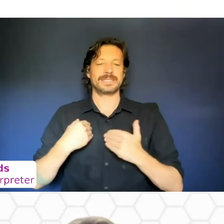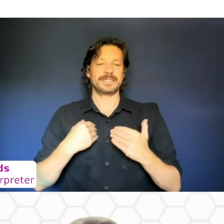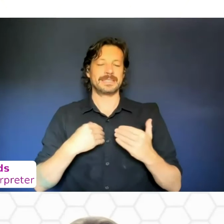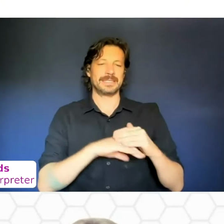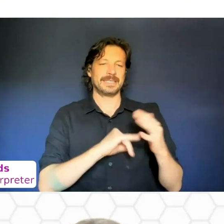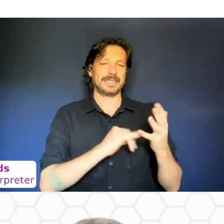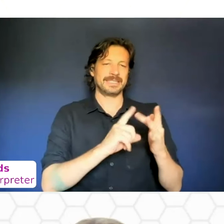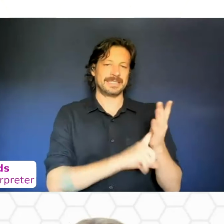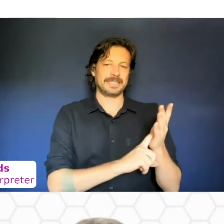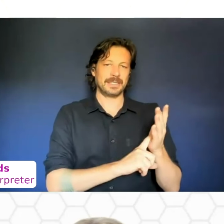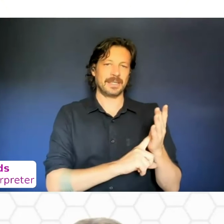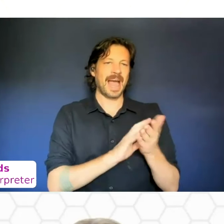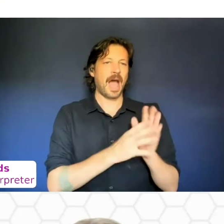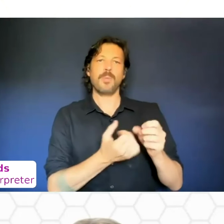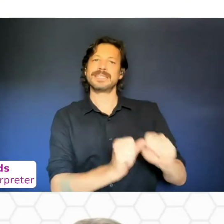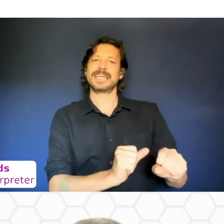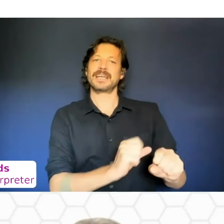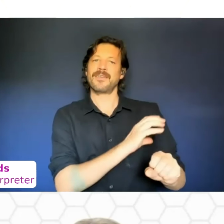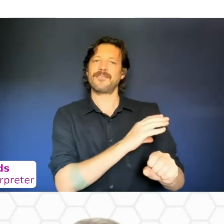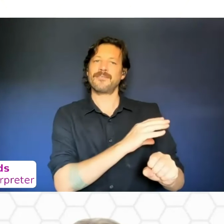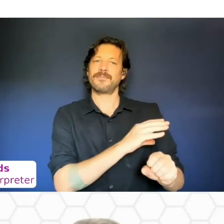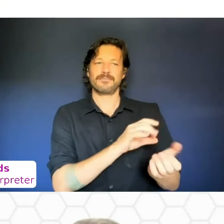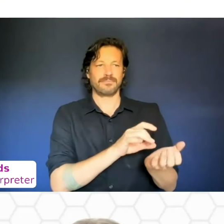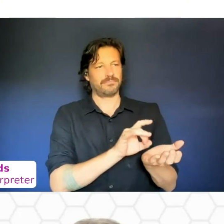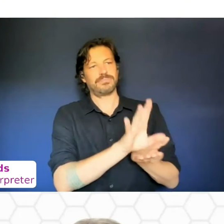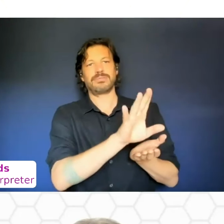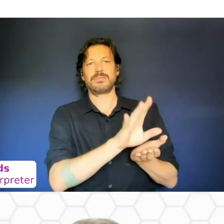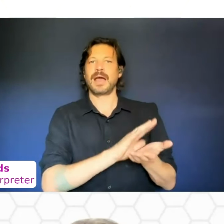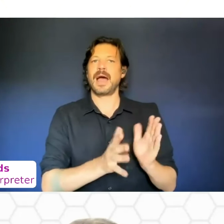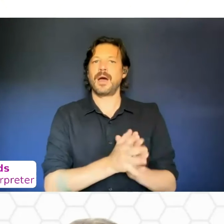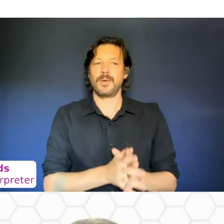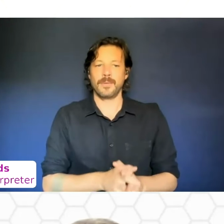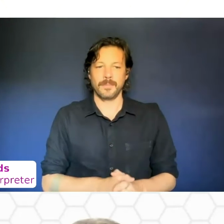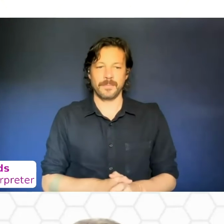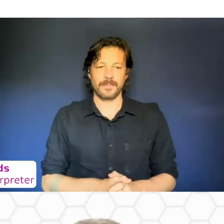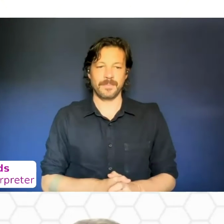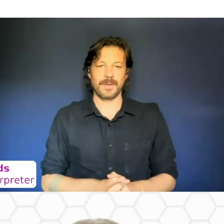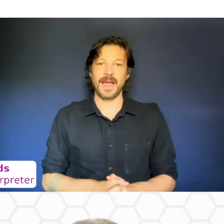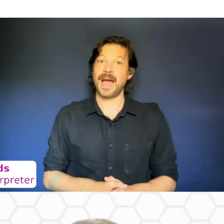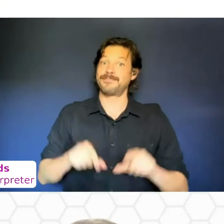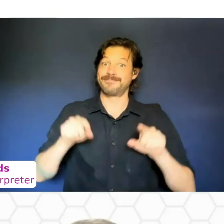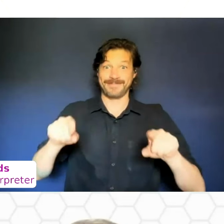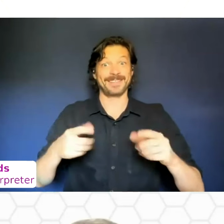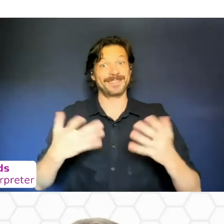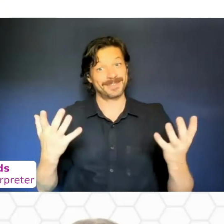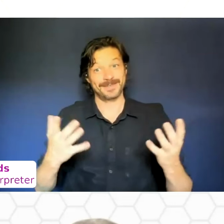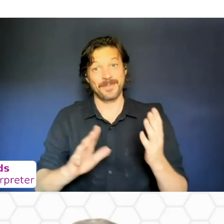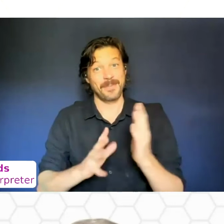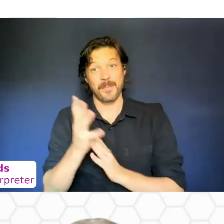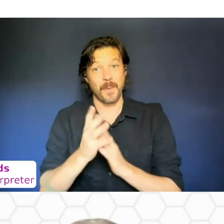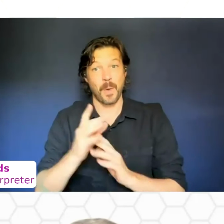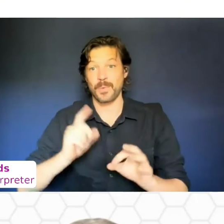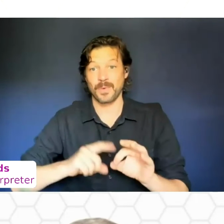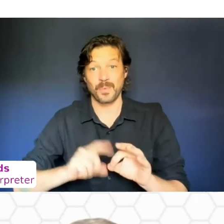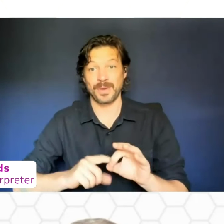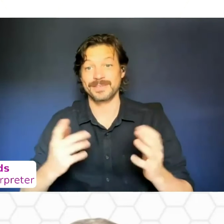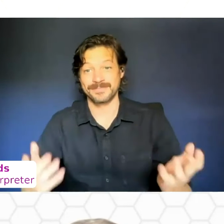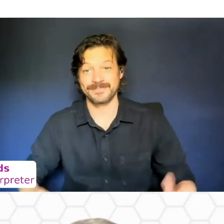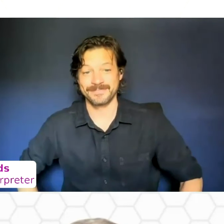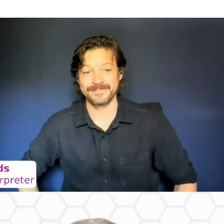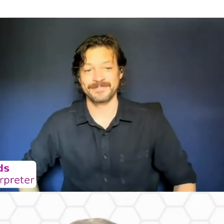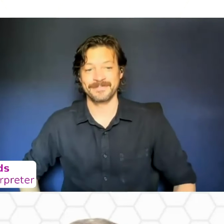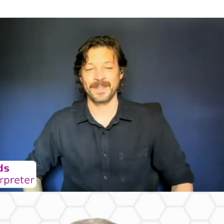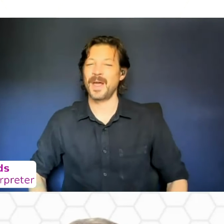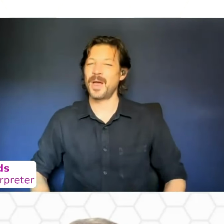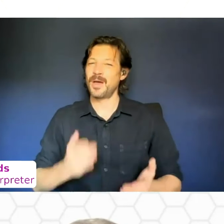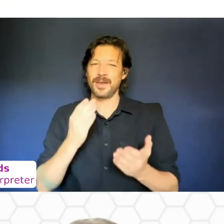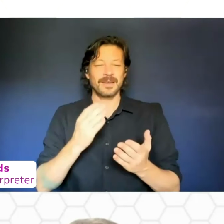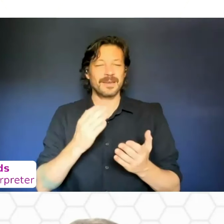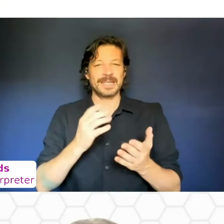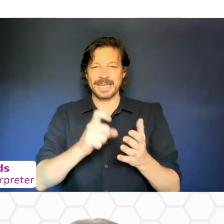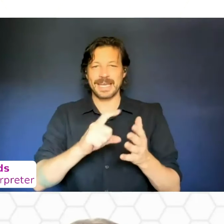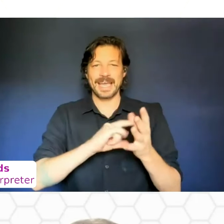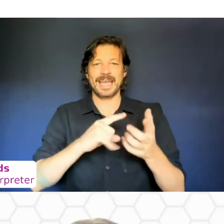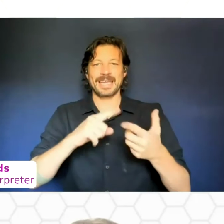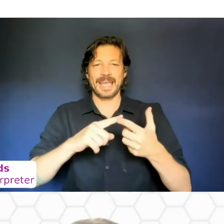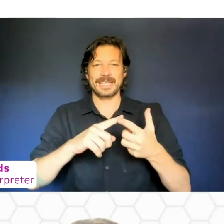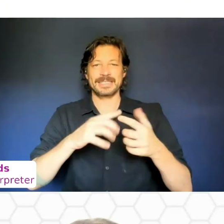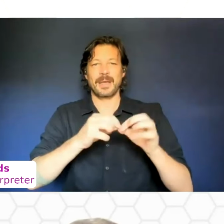eviction? And that's the burning question it's really going to come down case by case to trying to fit